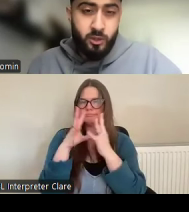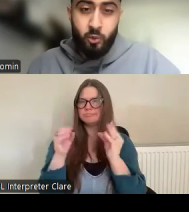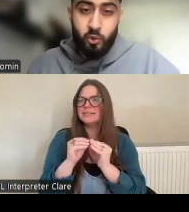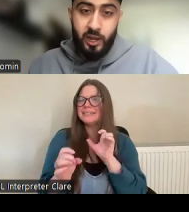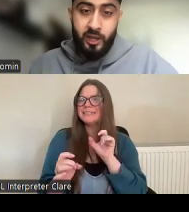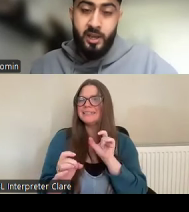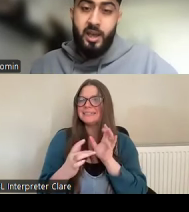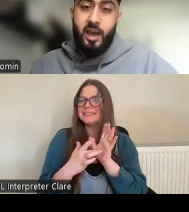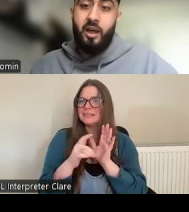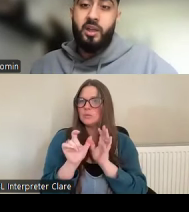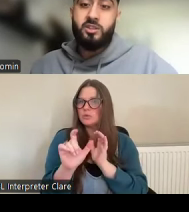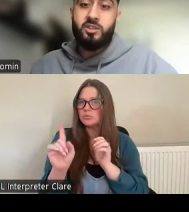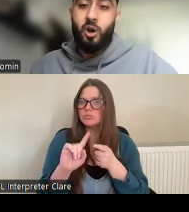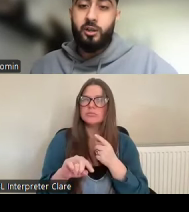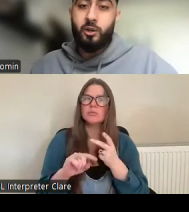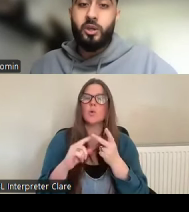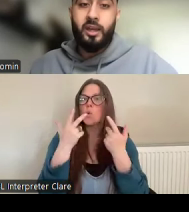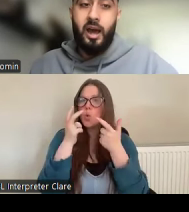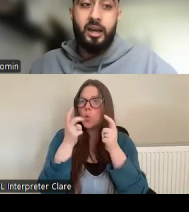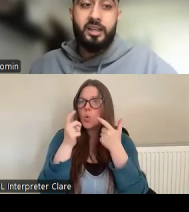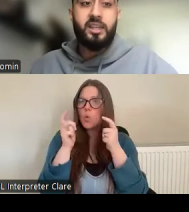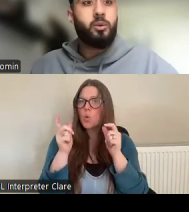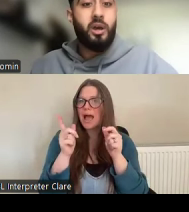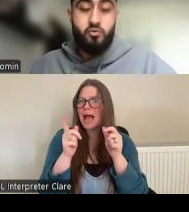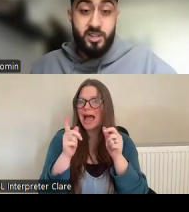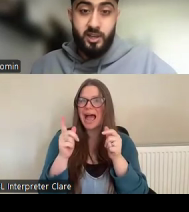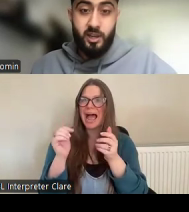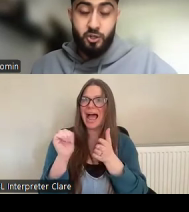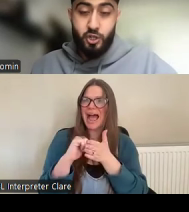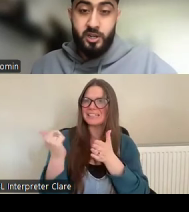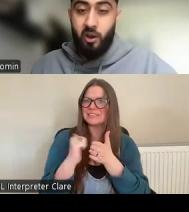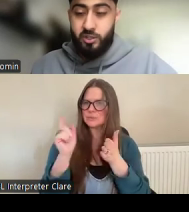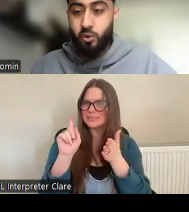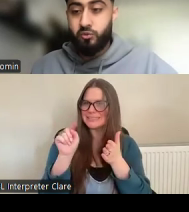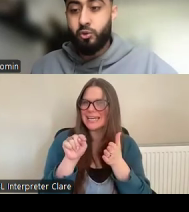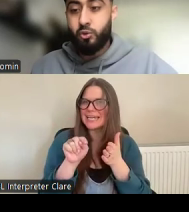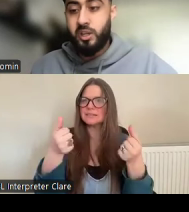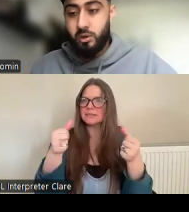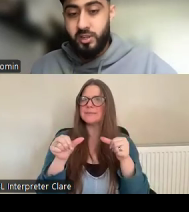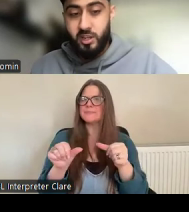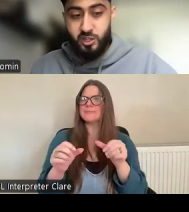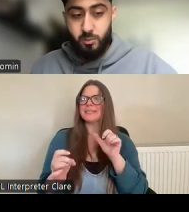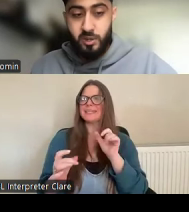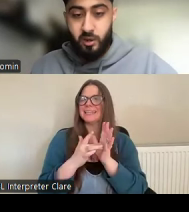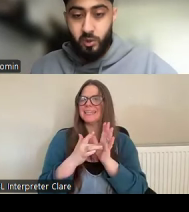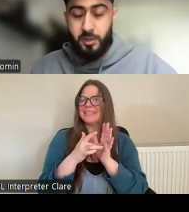a Google Ad, and then started looking at keyword research and how to do keyword research to begin with.